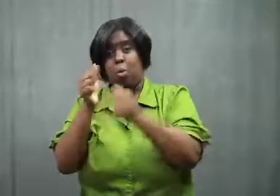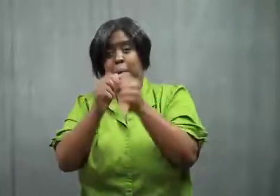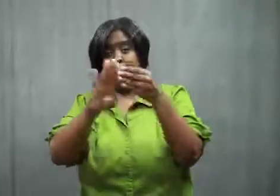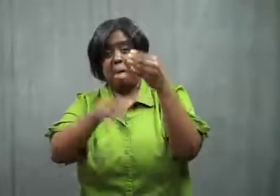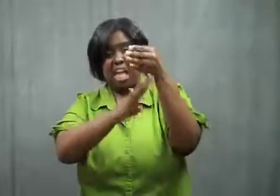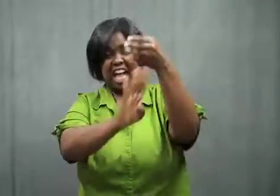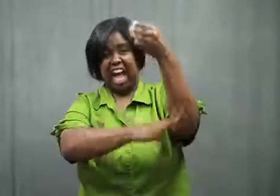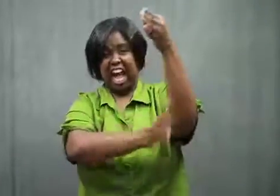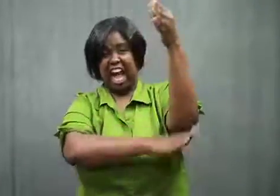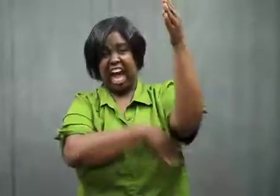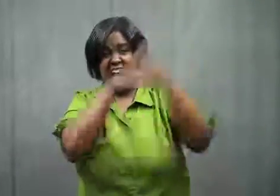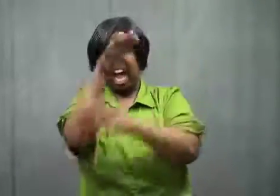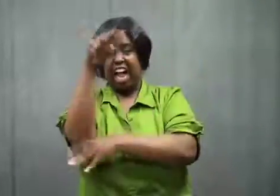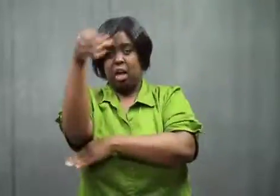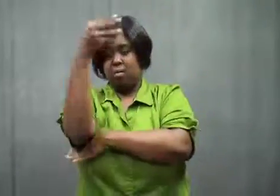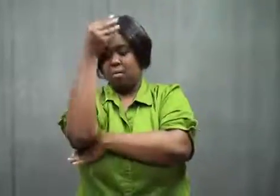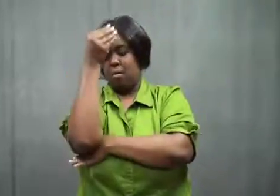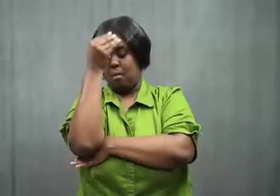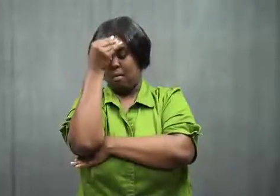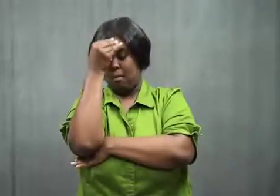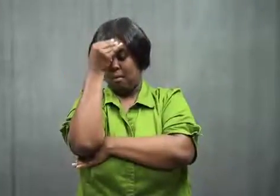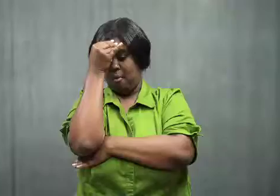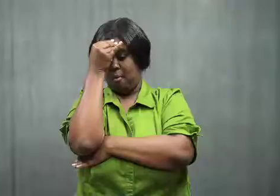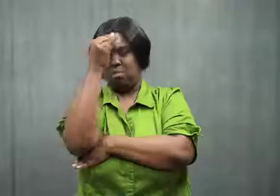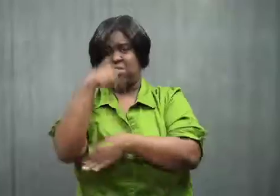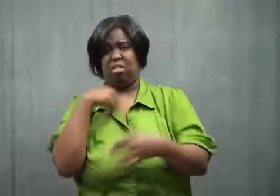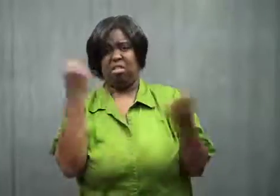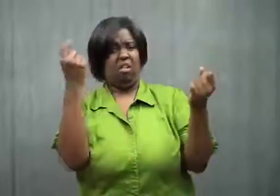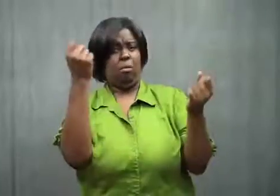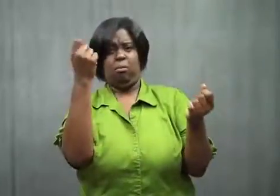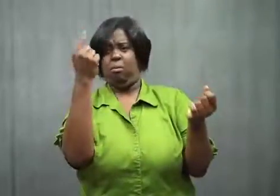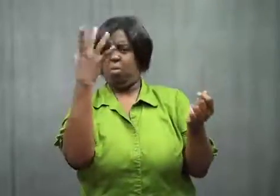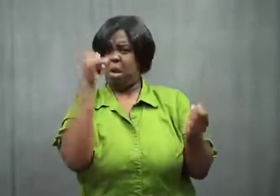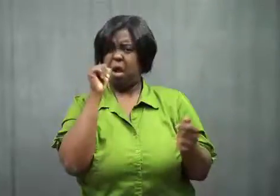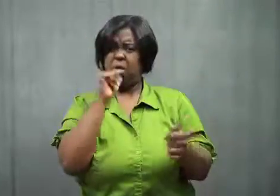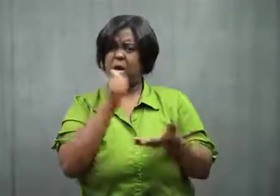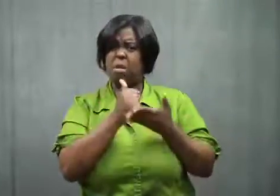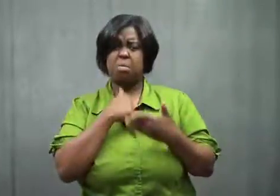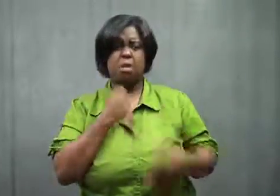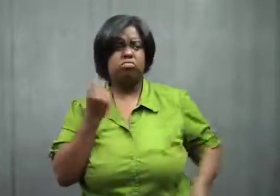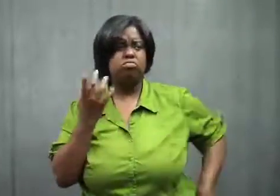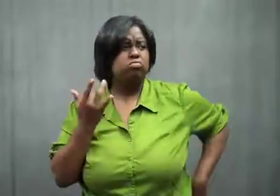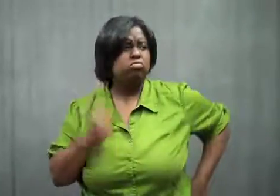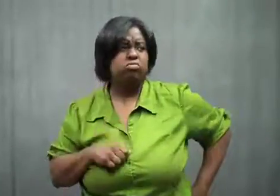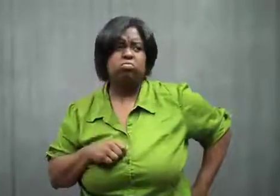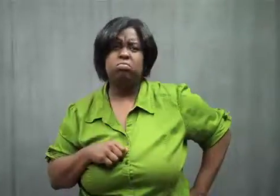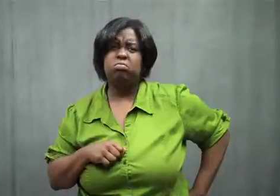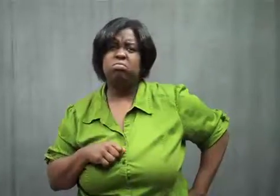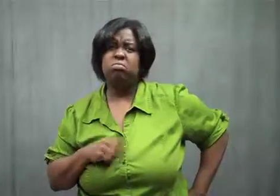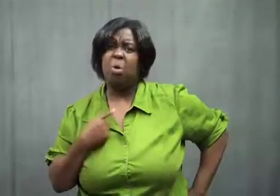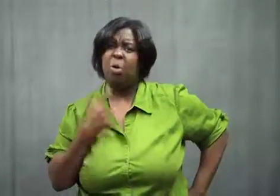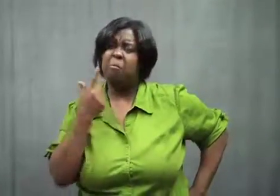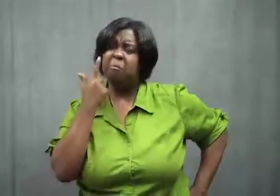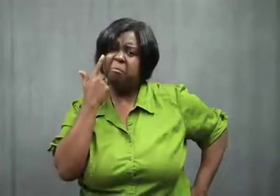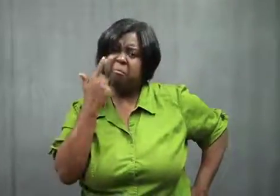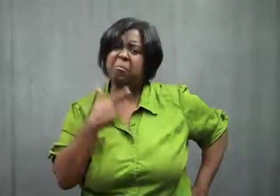She had bunches of bags hanging from her arms with her hand on her forehead. I had no clue why she wasn't helping me out here.